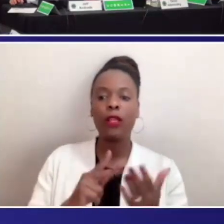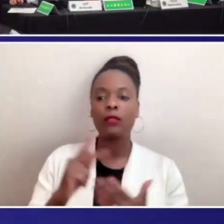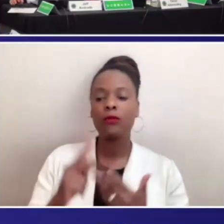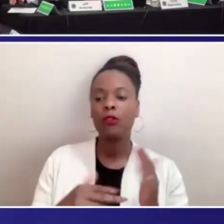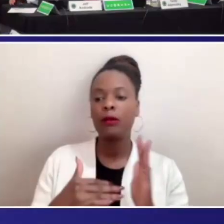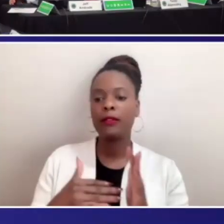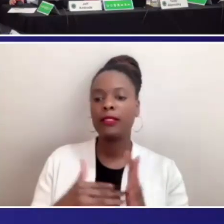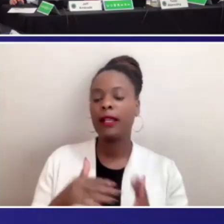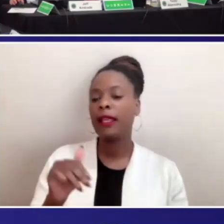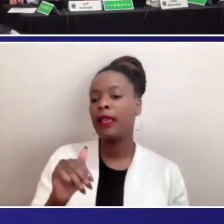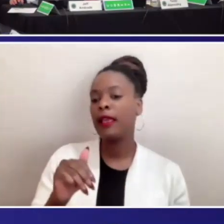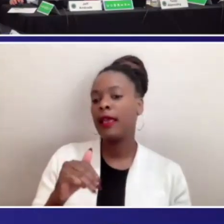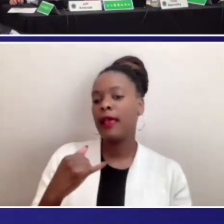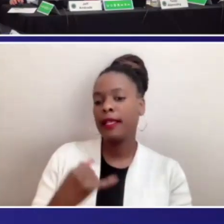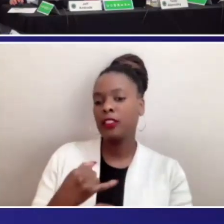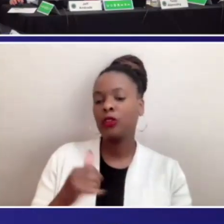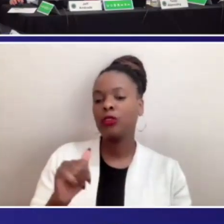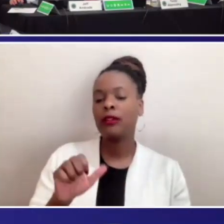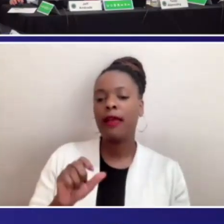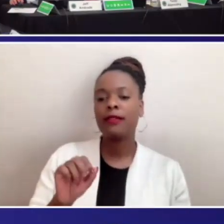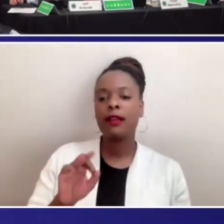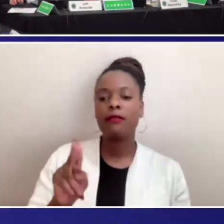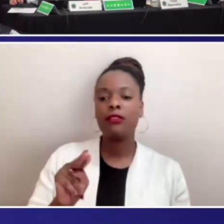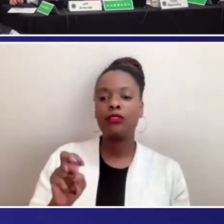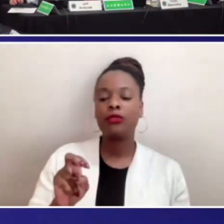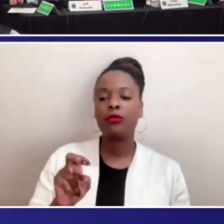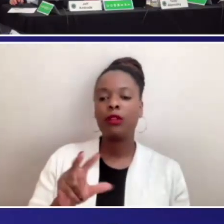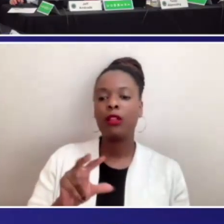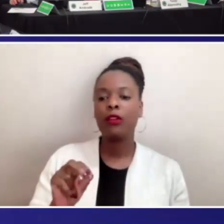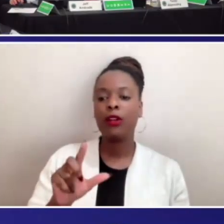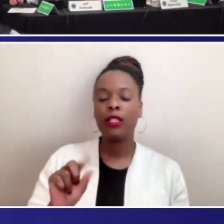2026, and (b), received a Direct Loan for such program of study prior to July 1,